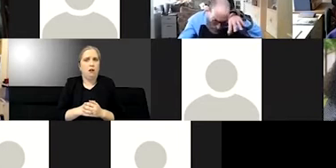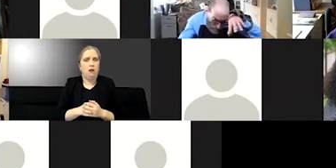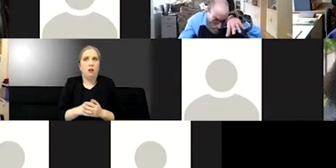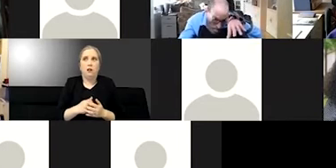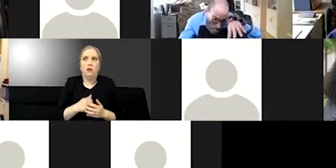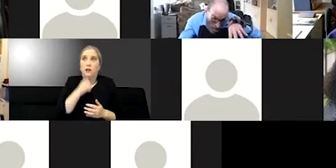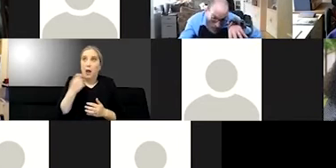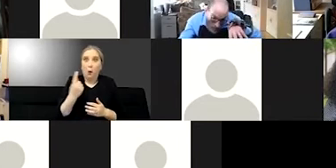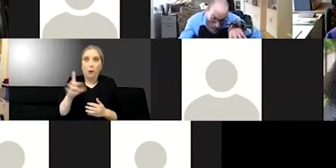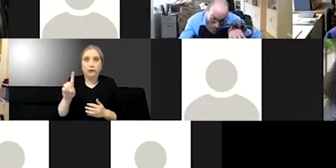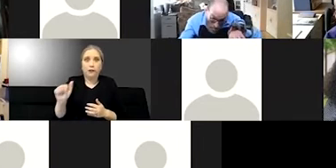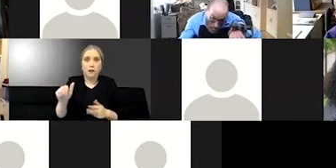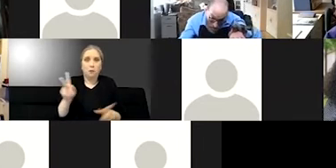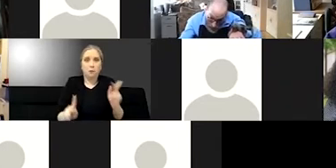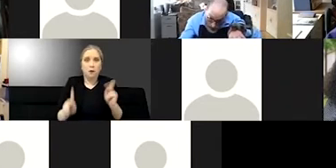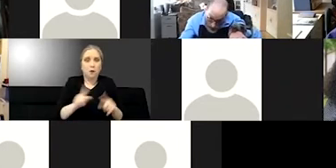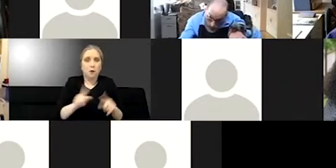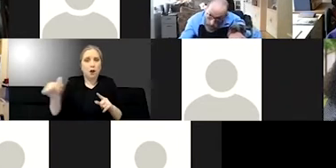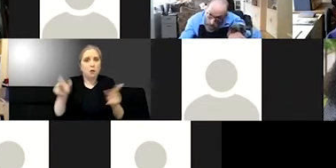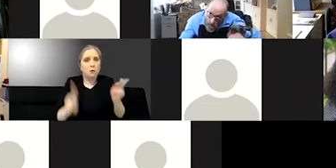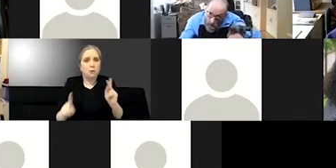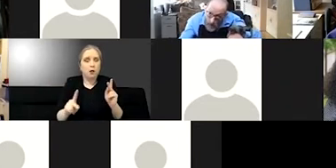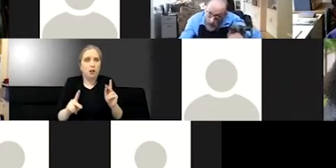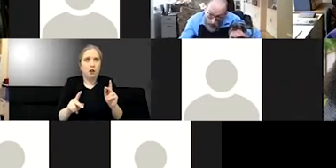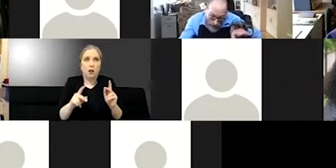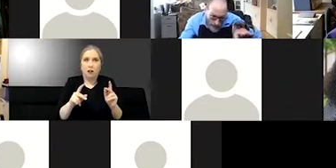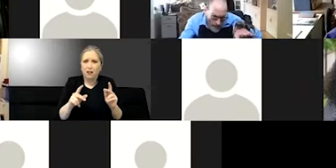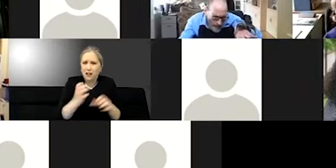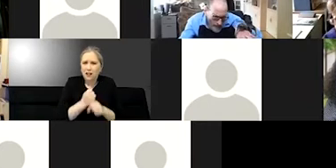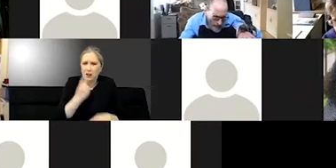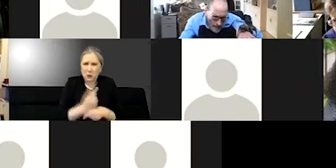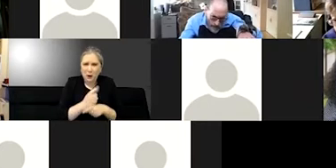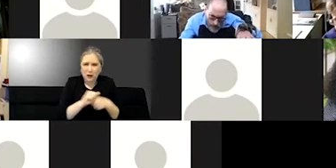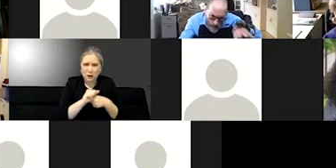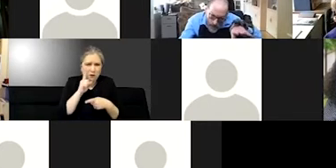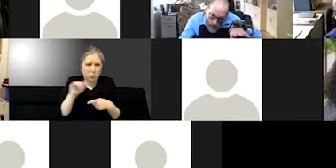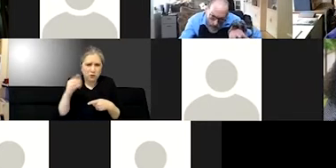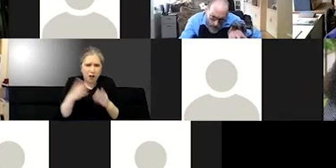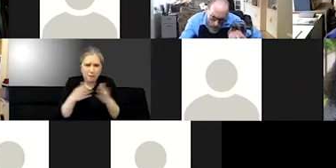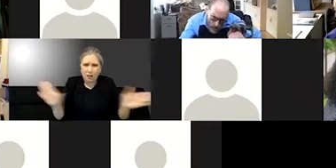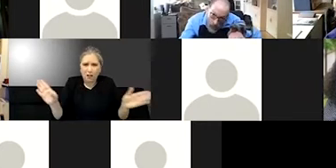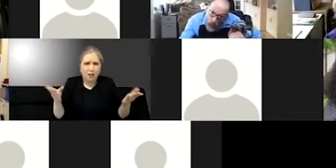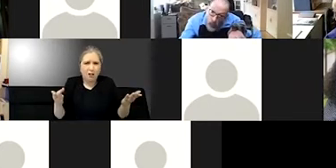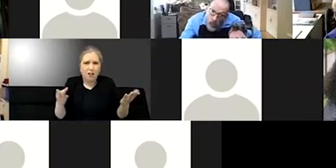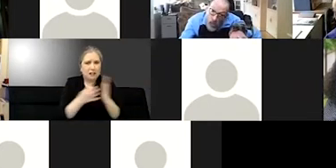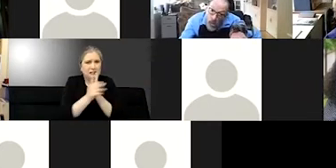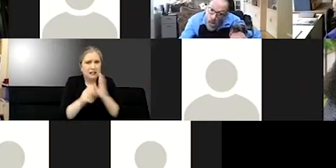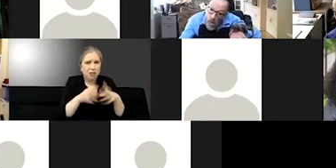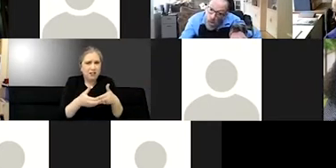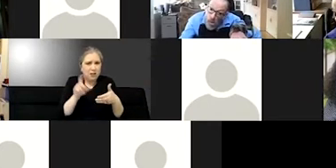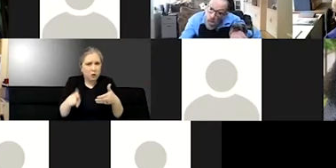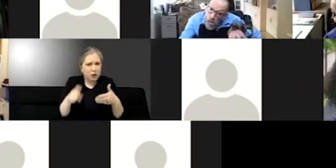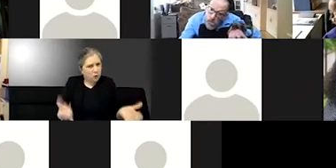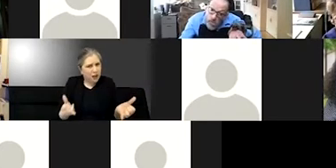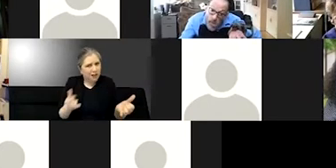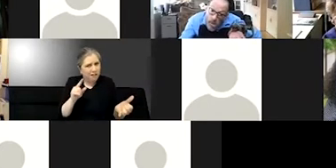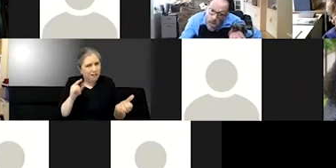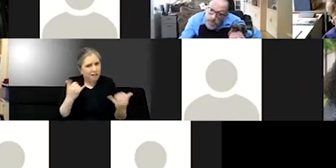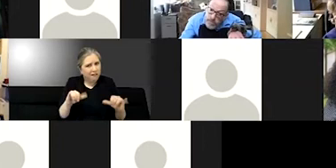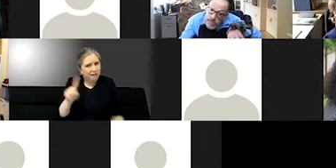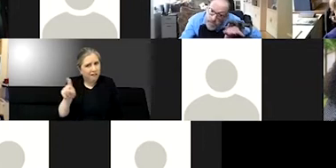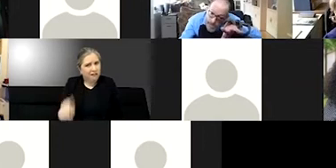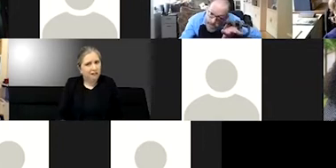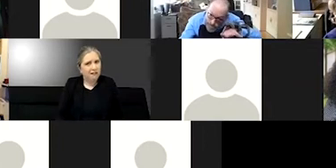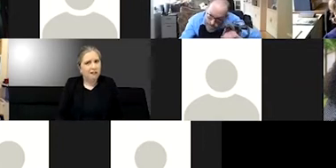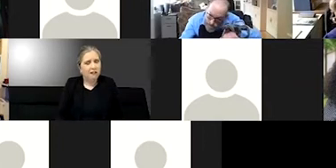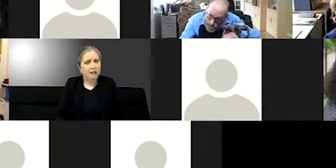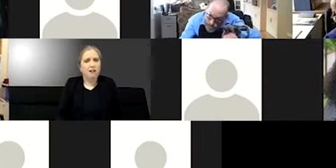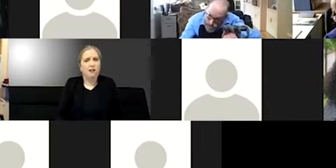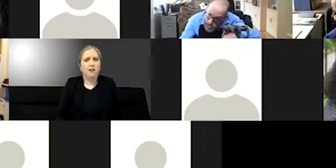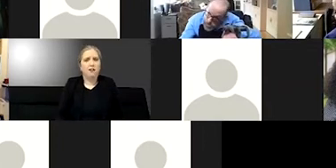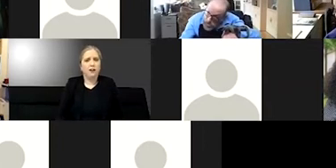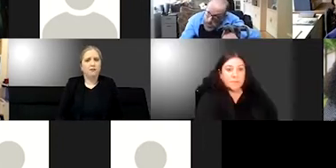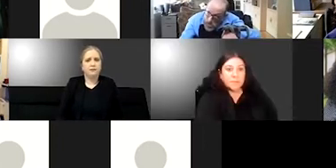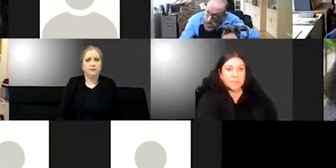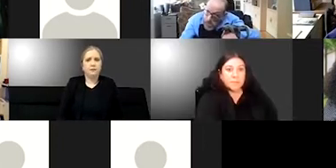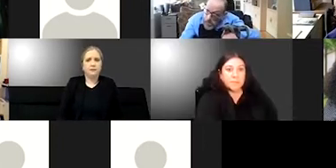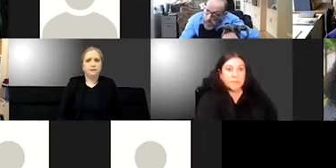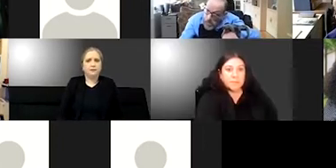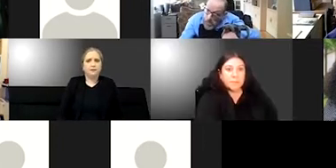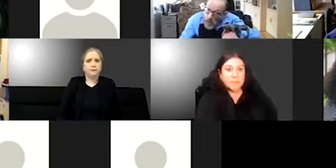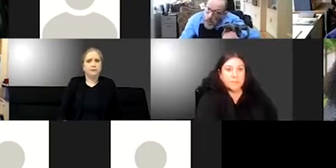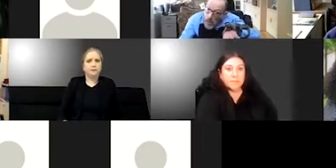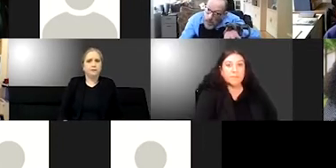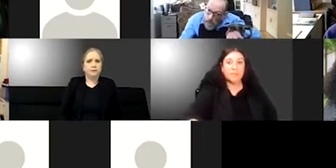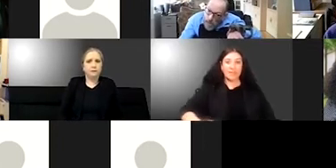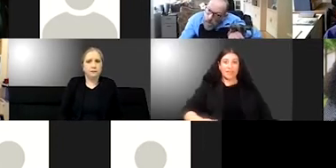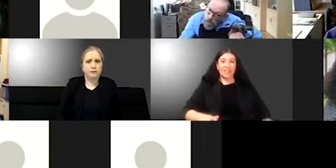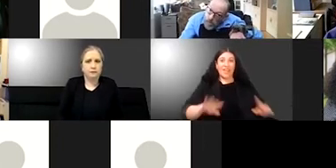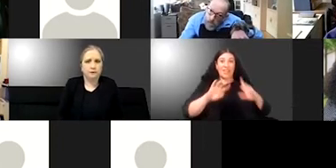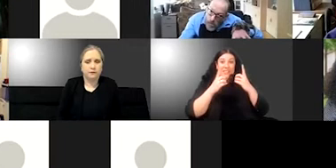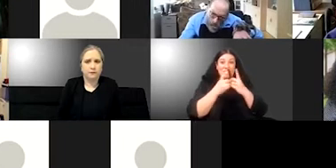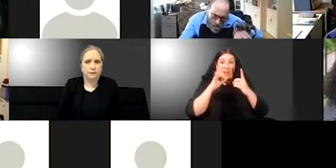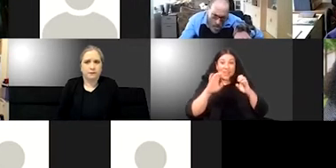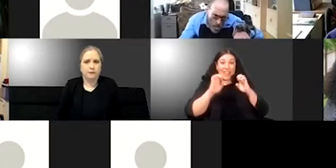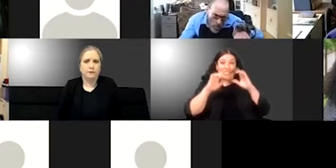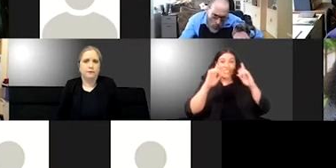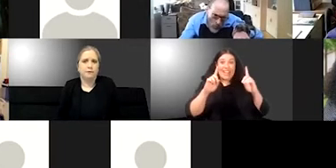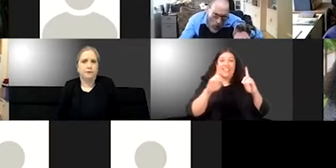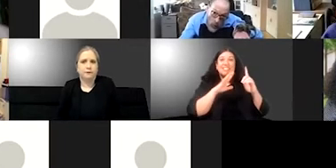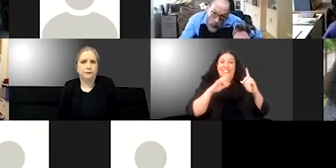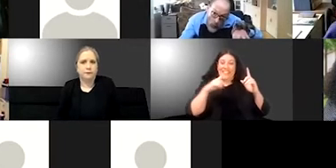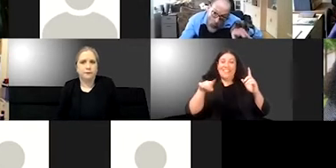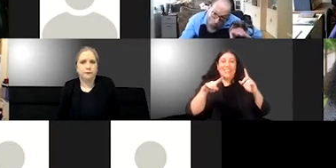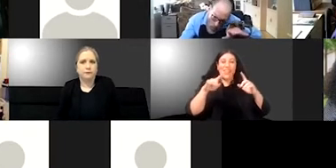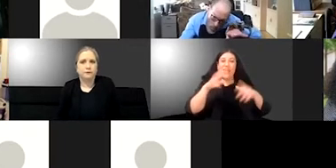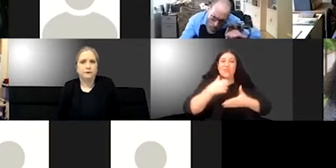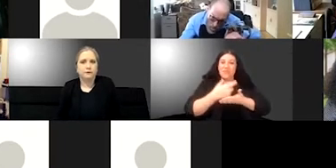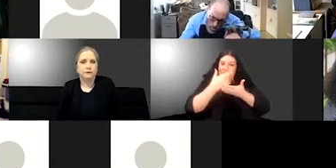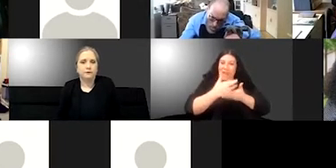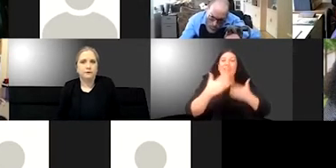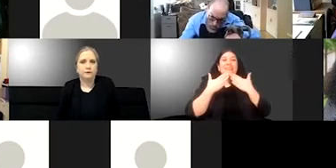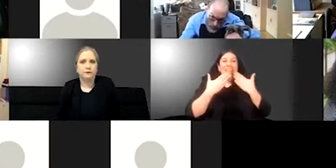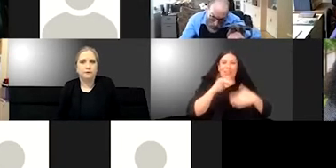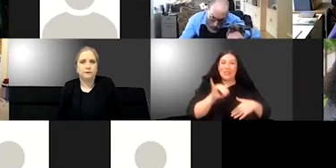Thus said the former assistant secretary of the Department of Education, Office Of Special Ed and Rehab. Thank you, Judy Heumann.